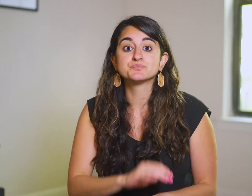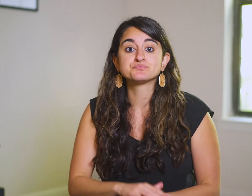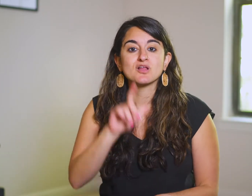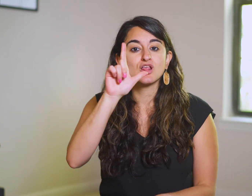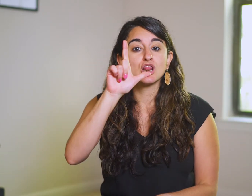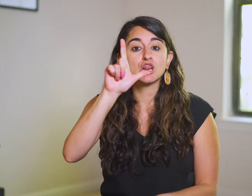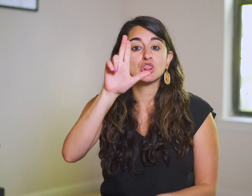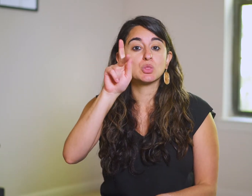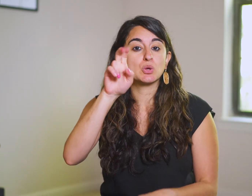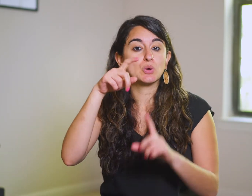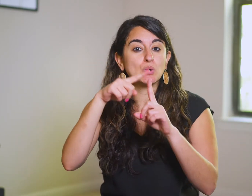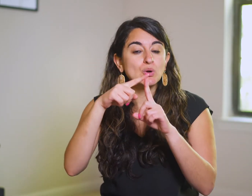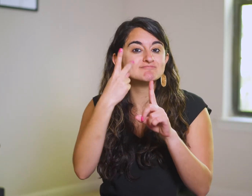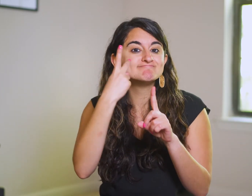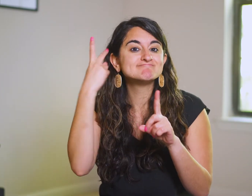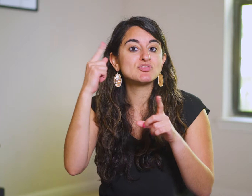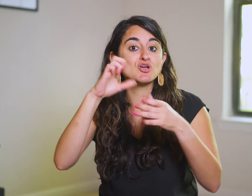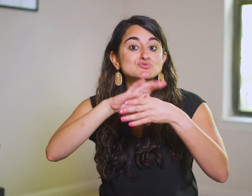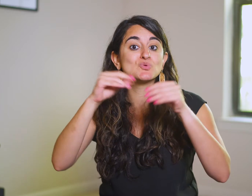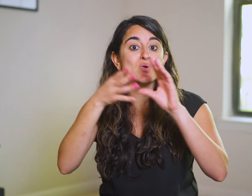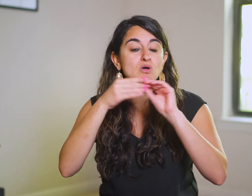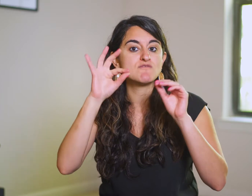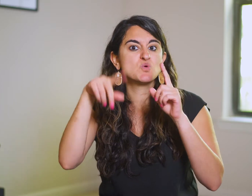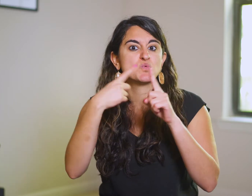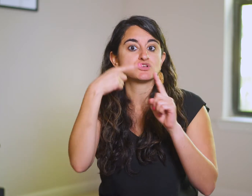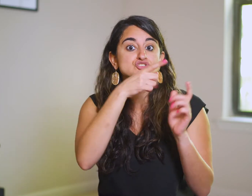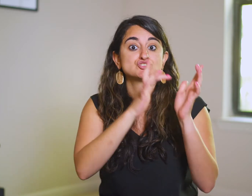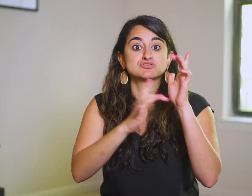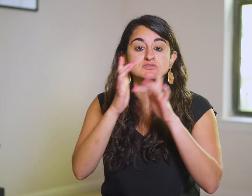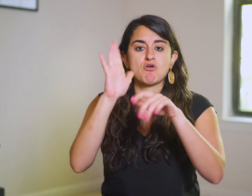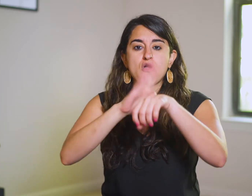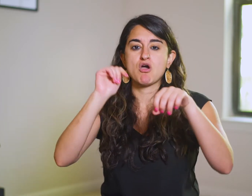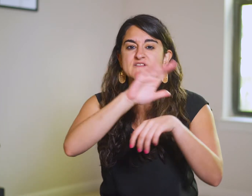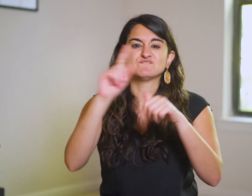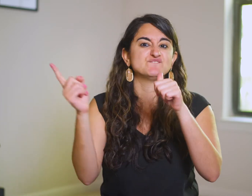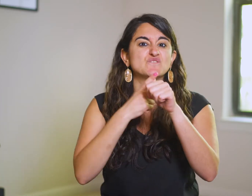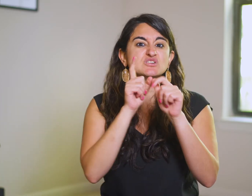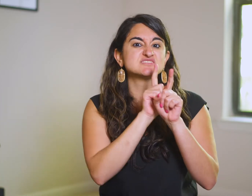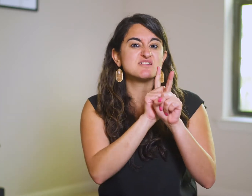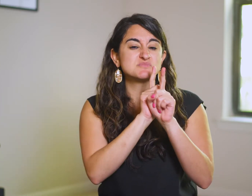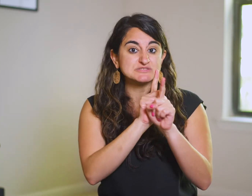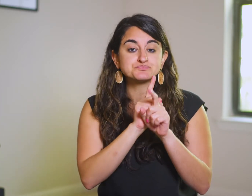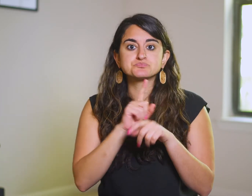Luke recounts the story of when He calls some of His first disciples.